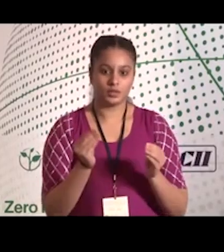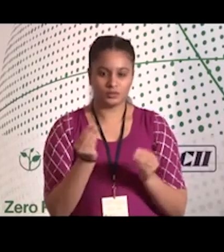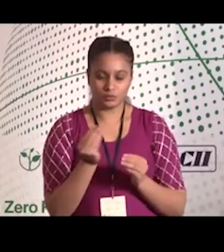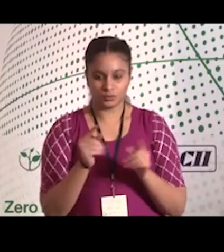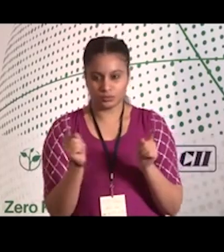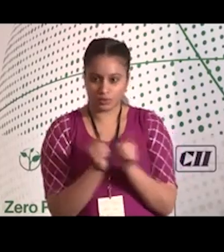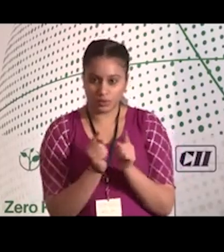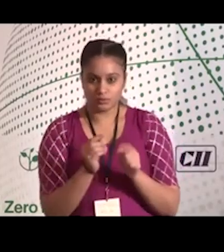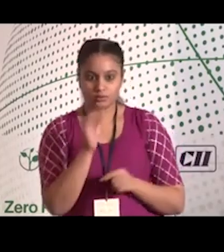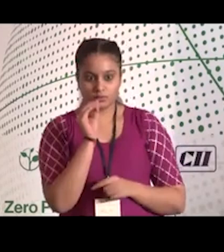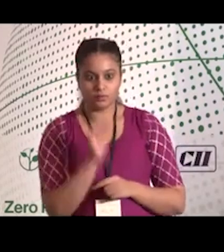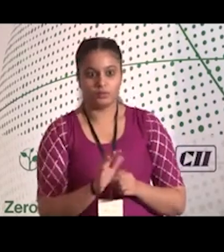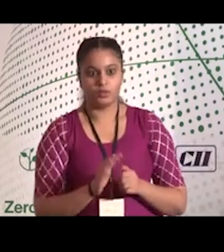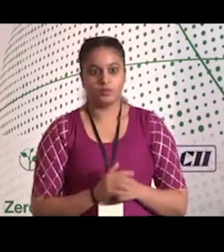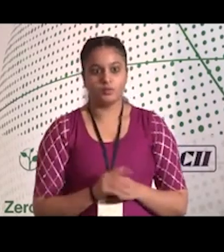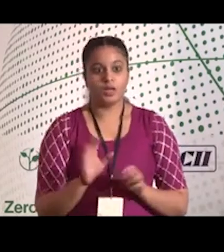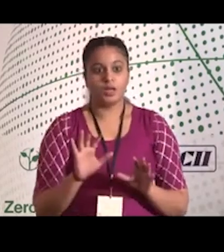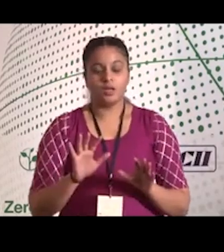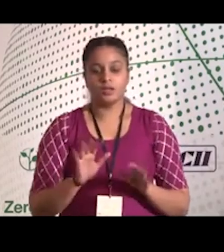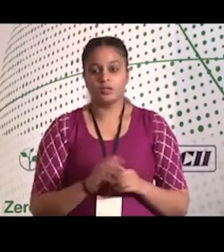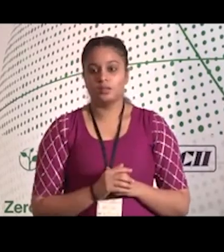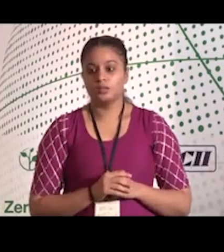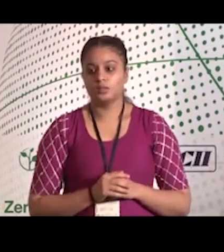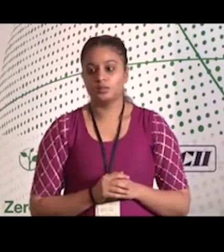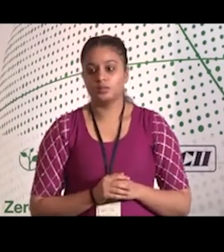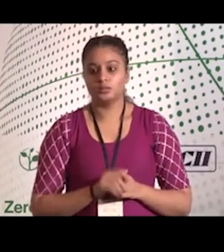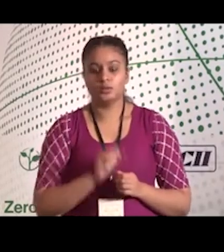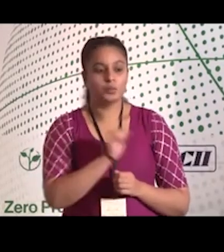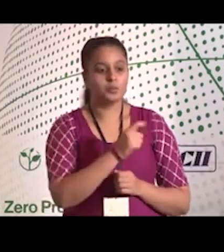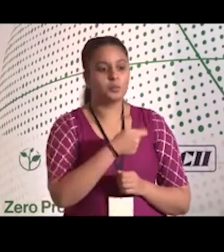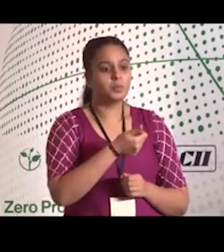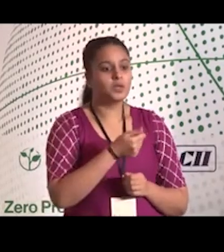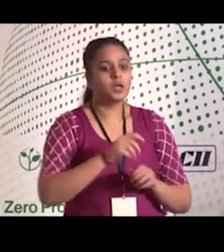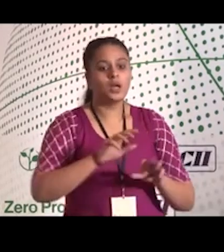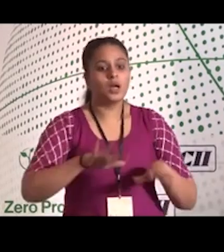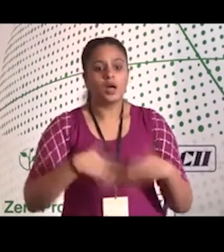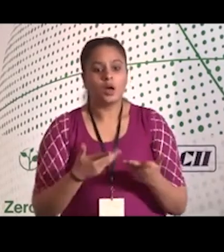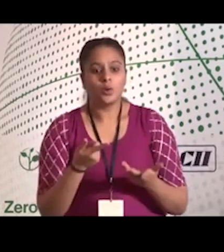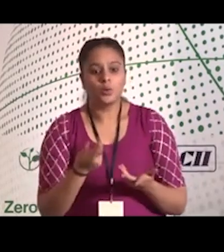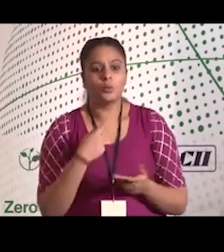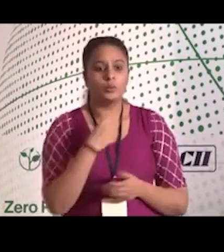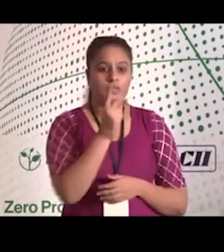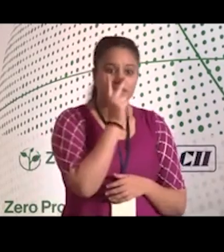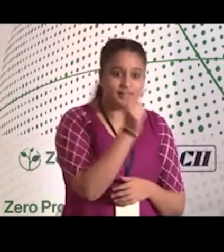and then tell you how she had the money. She was looking for women with disabilities,